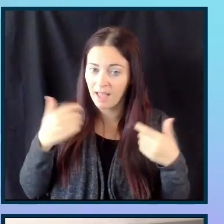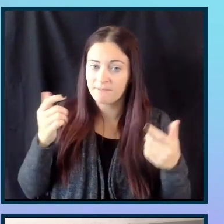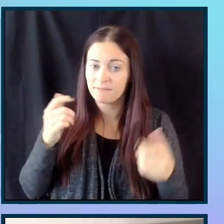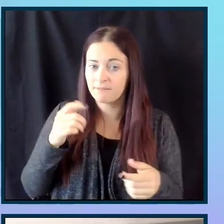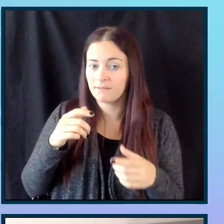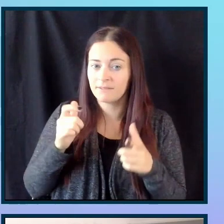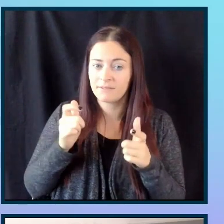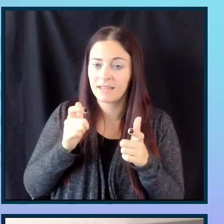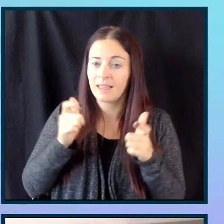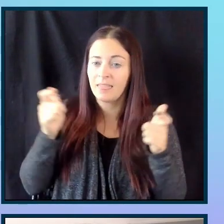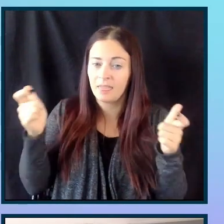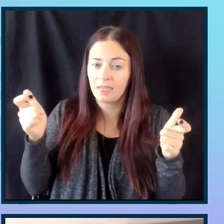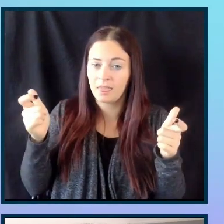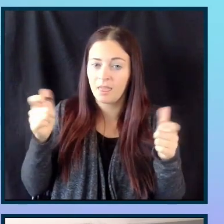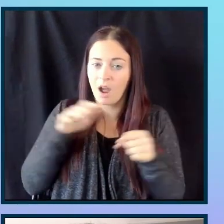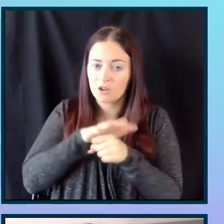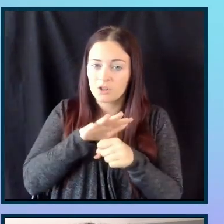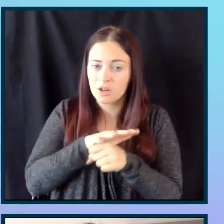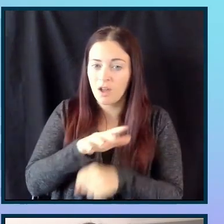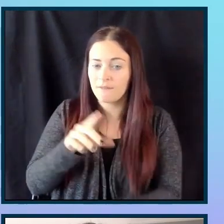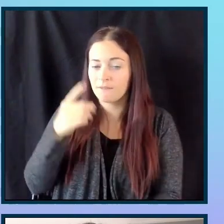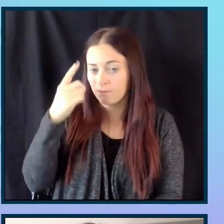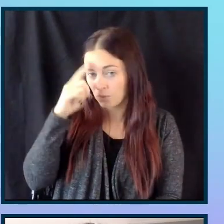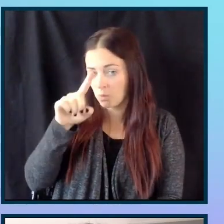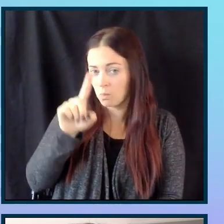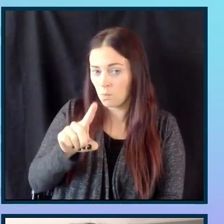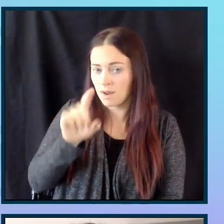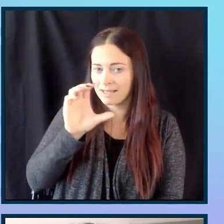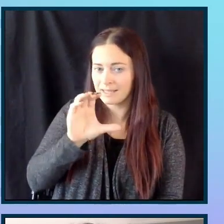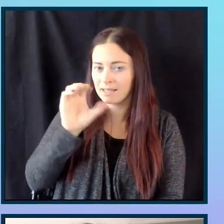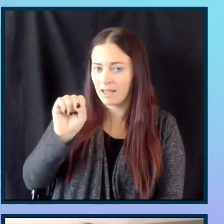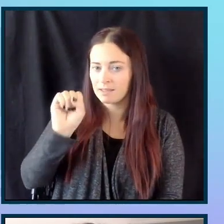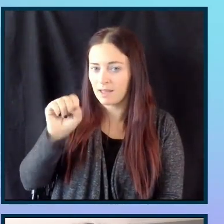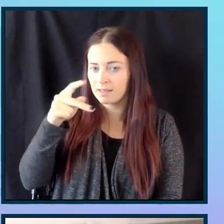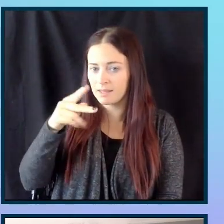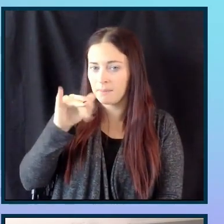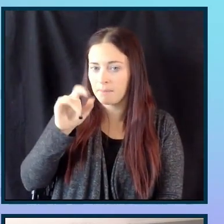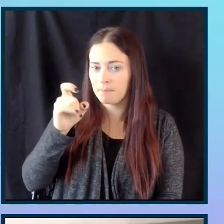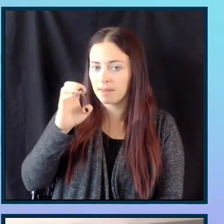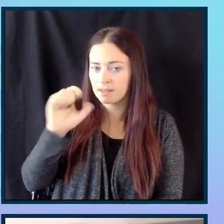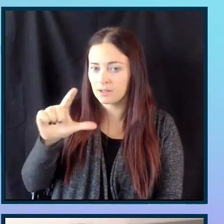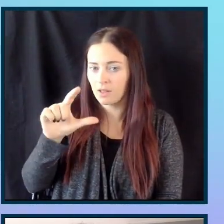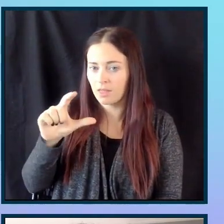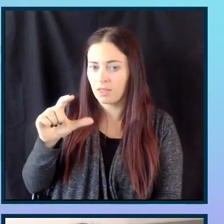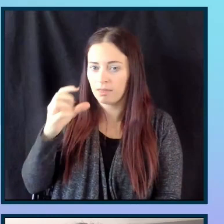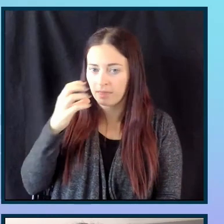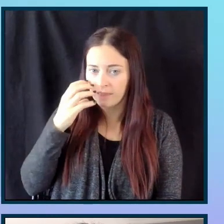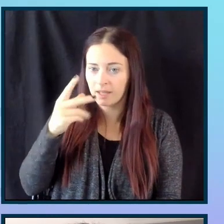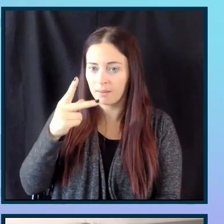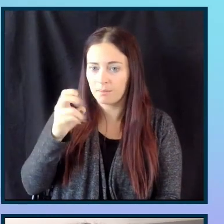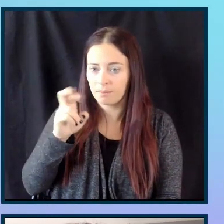as an area for one CSS pixel perimeter, or at least as large as a four CSS thick line